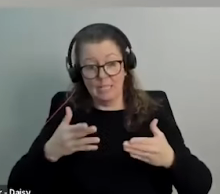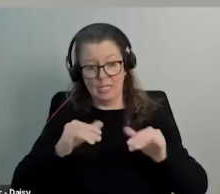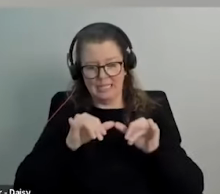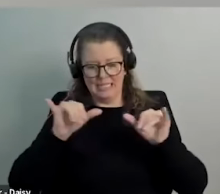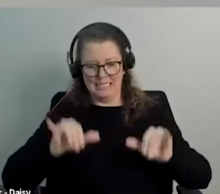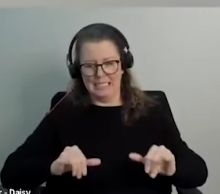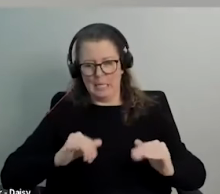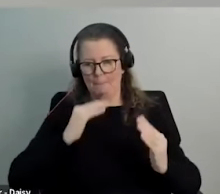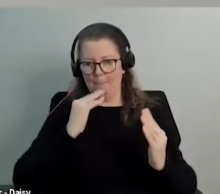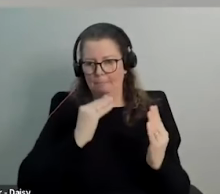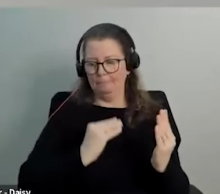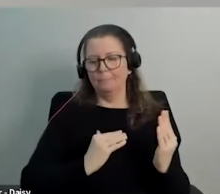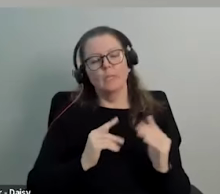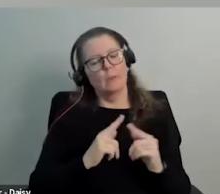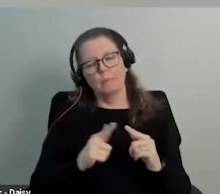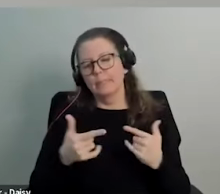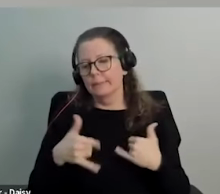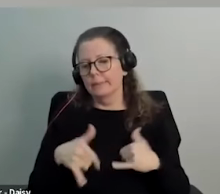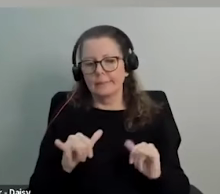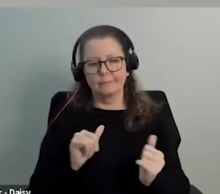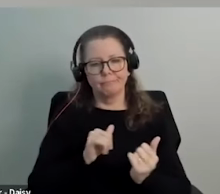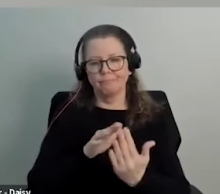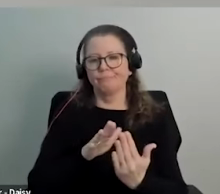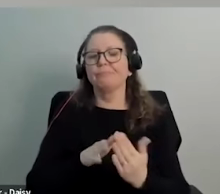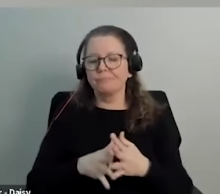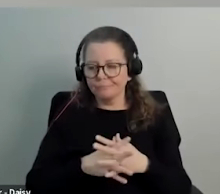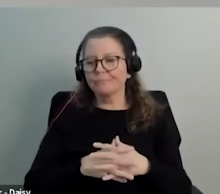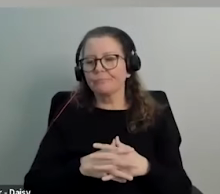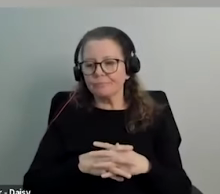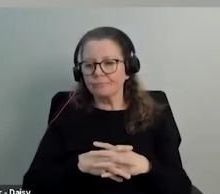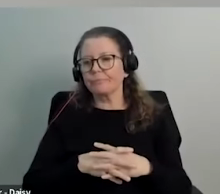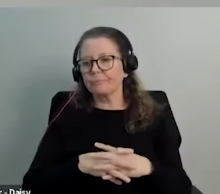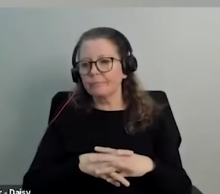But you'll still encounter it. And this is where I would say it's important